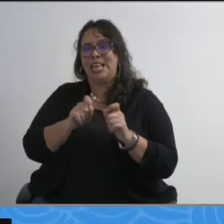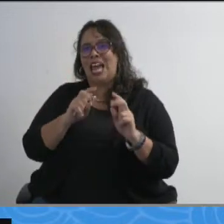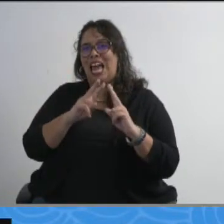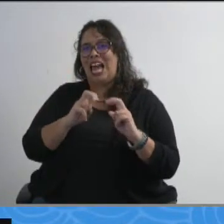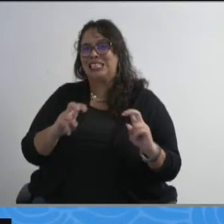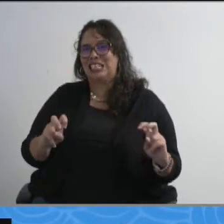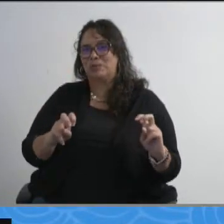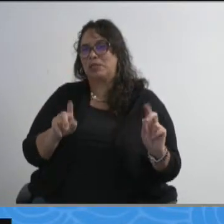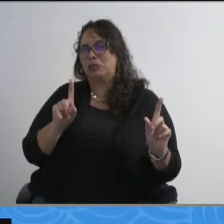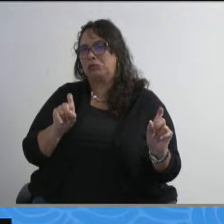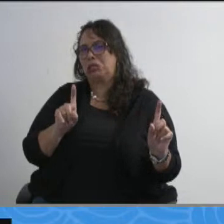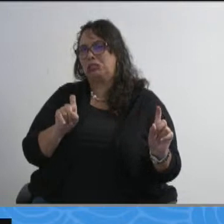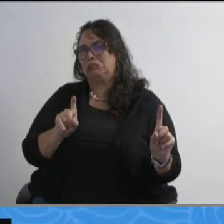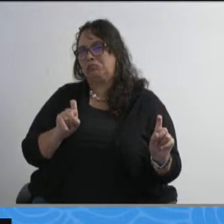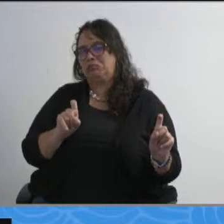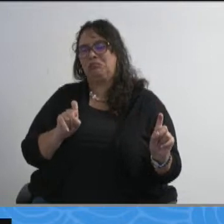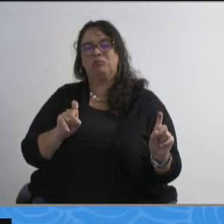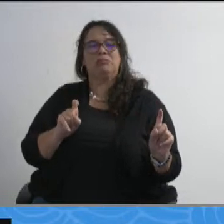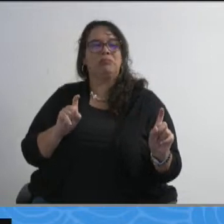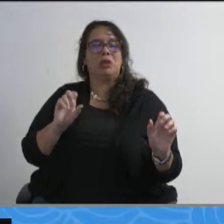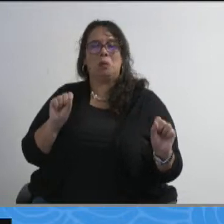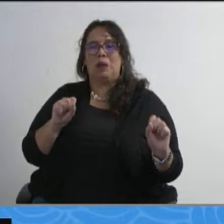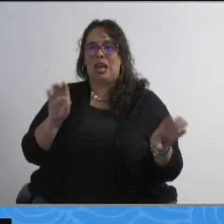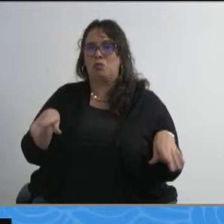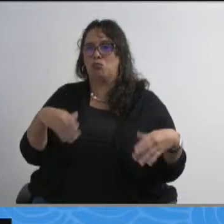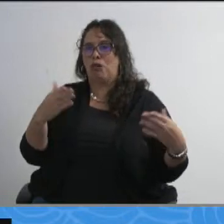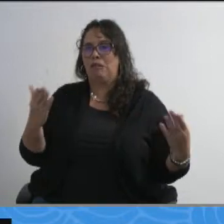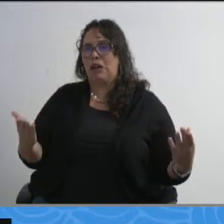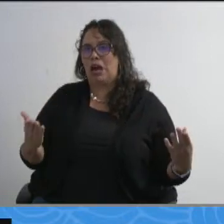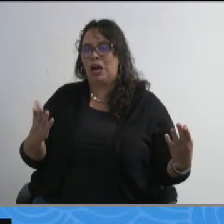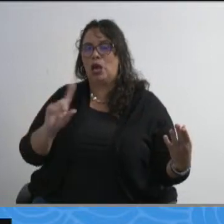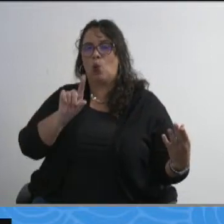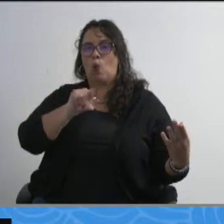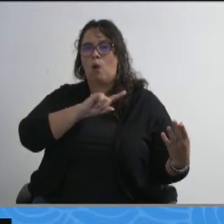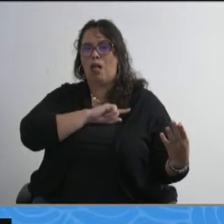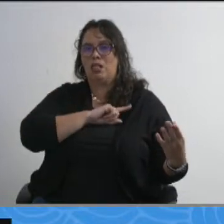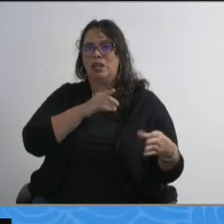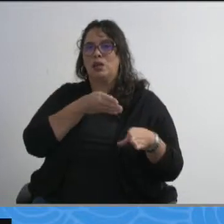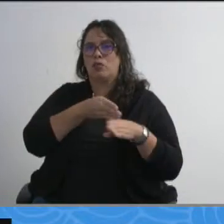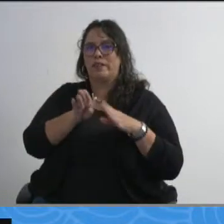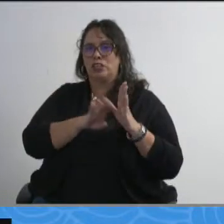So that we can actually provide really quality professional development to our staff.